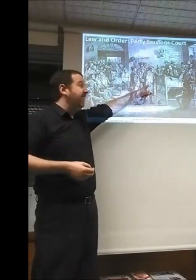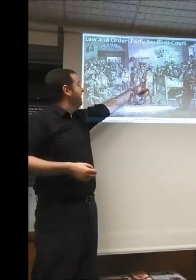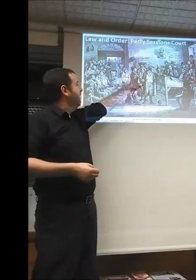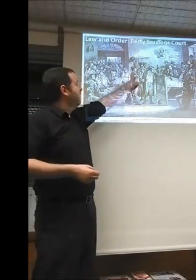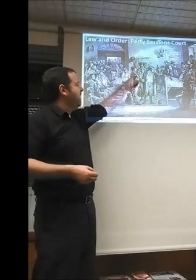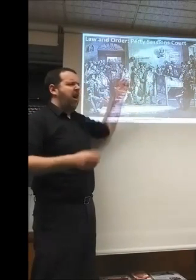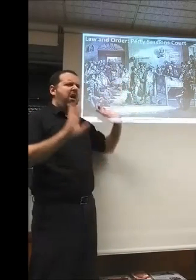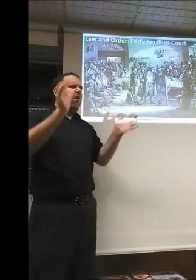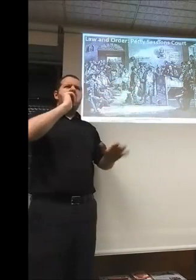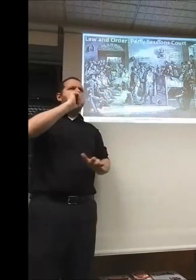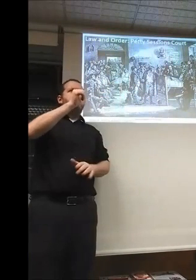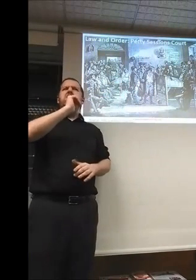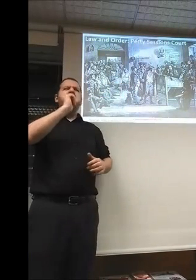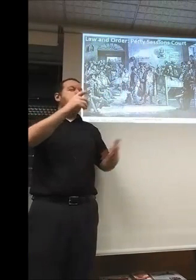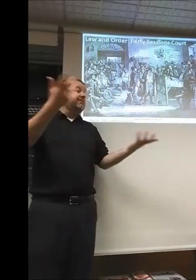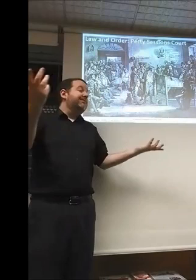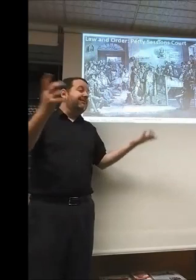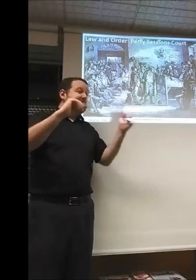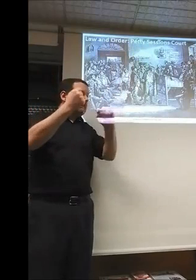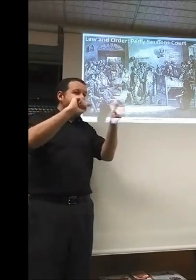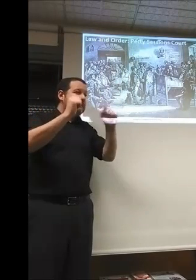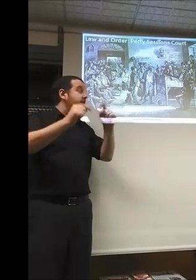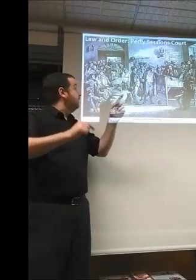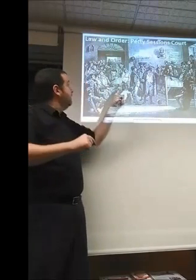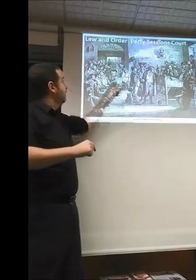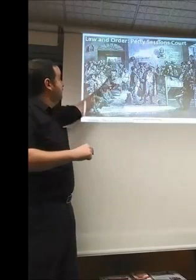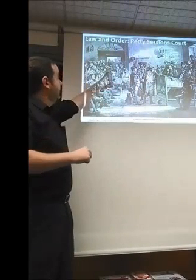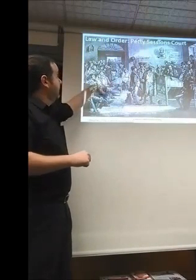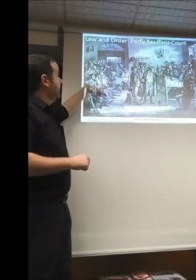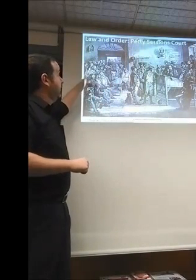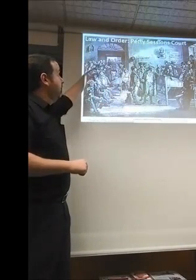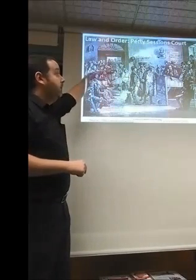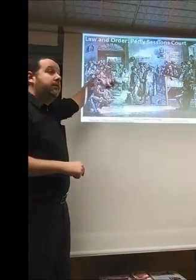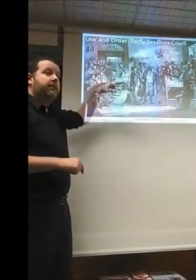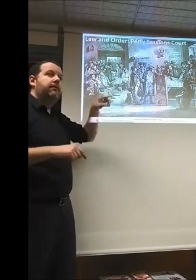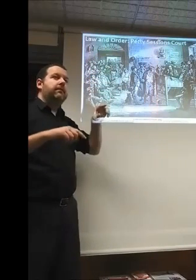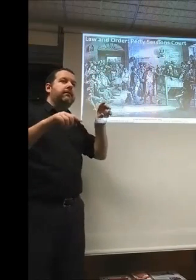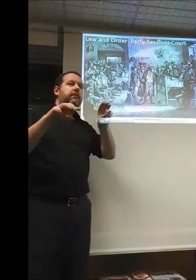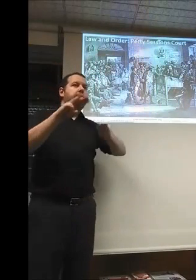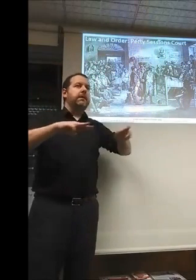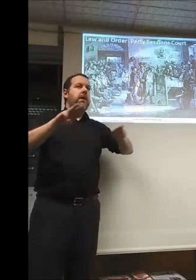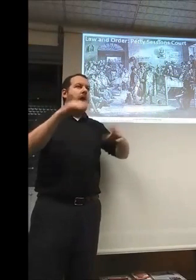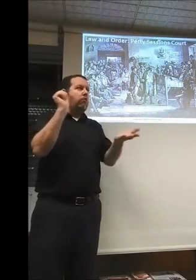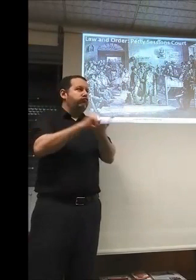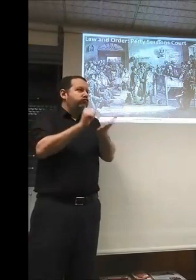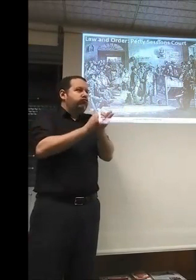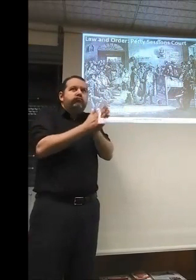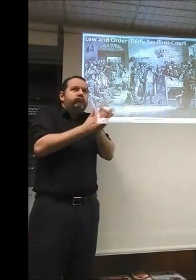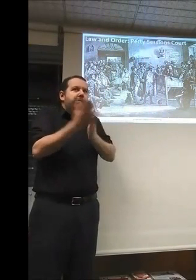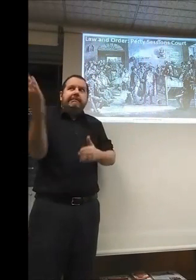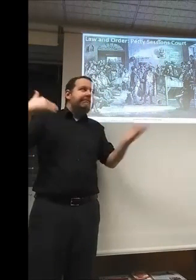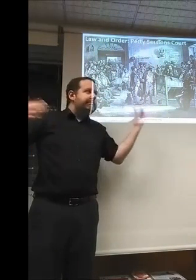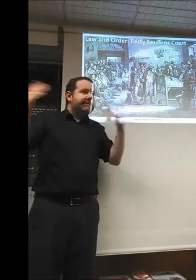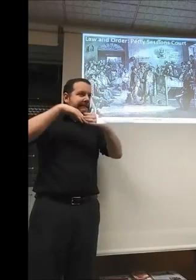and that’s him there and that would be the defendant/accused and these people are delighted